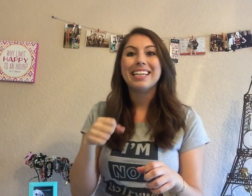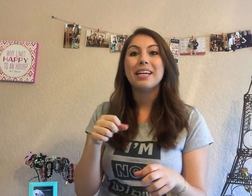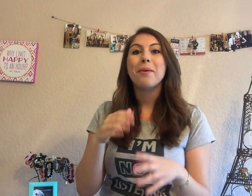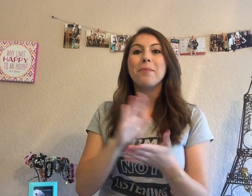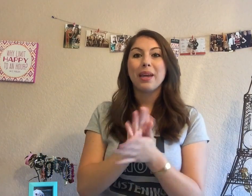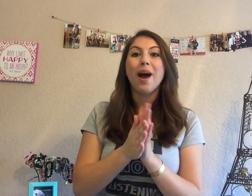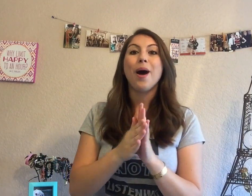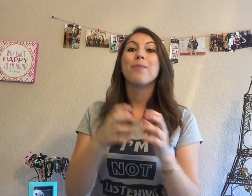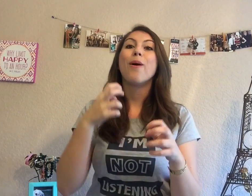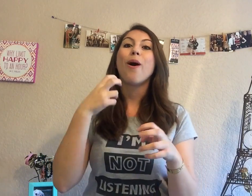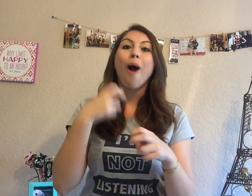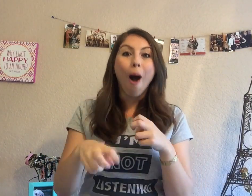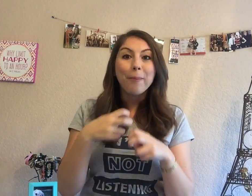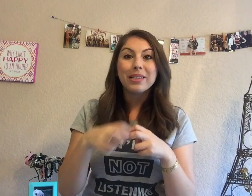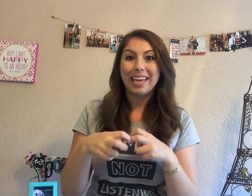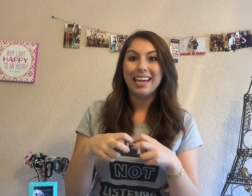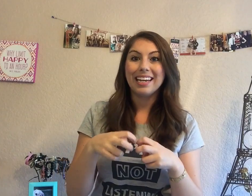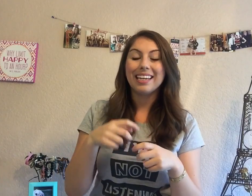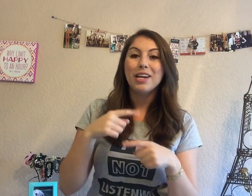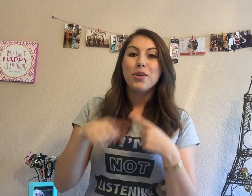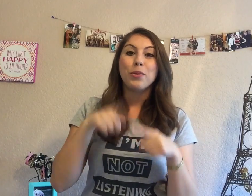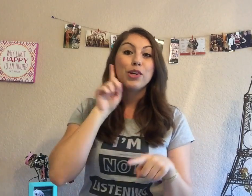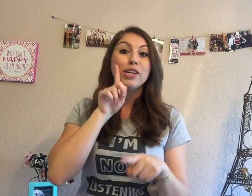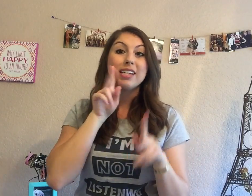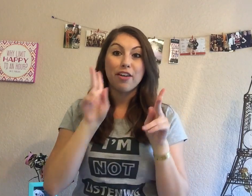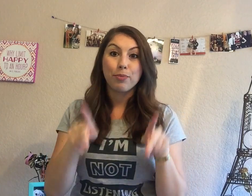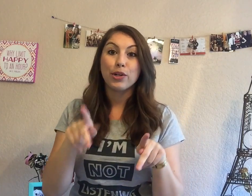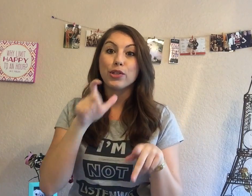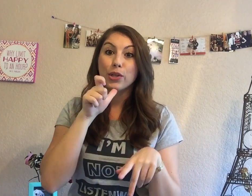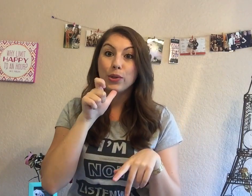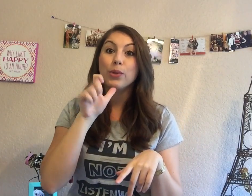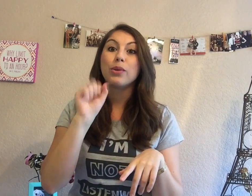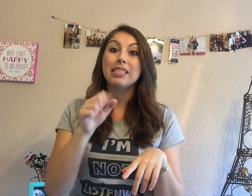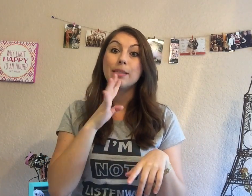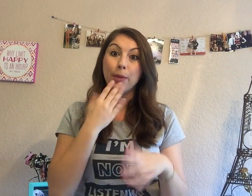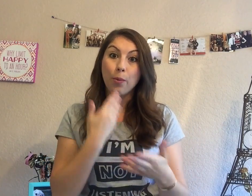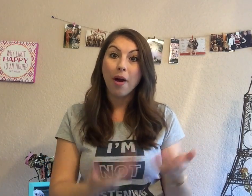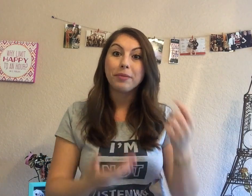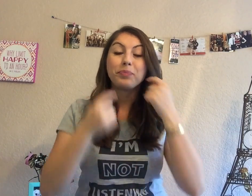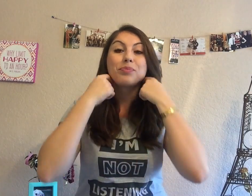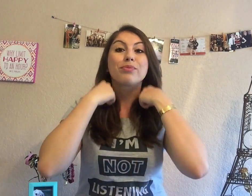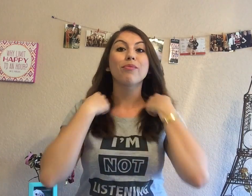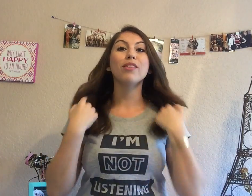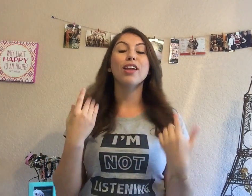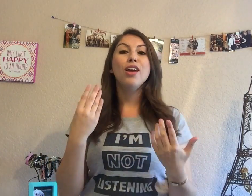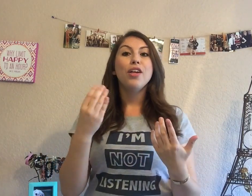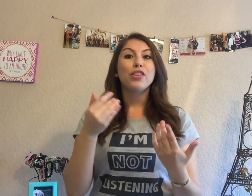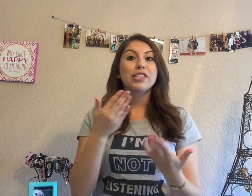become complicated when you're a Deaf person who can speak well. There's